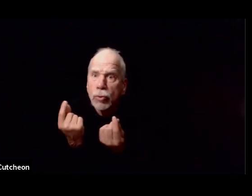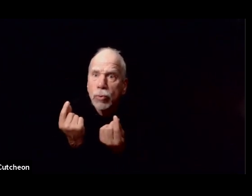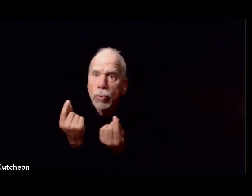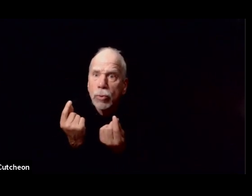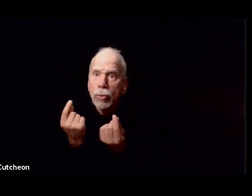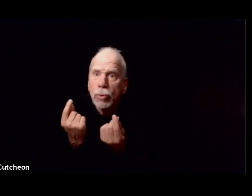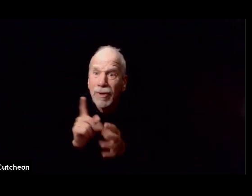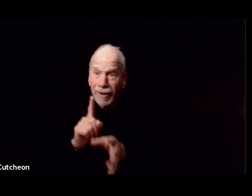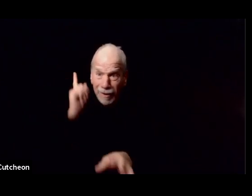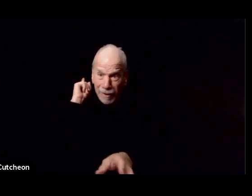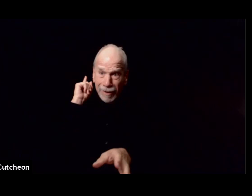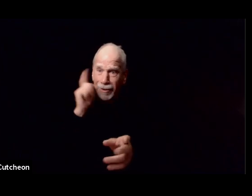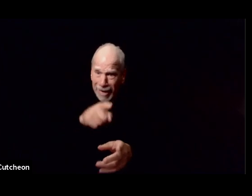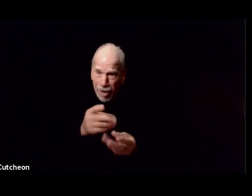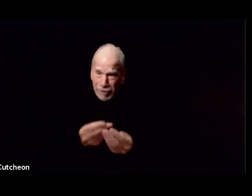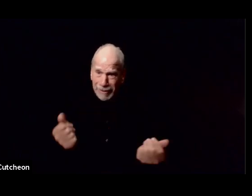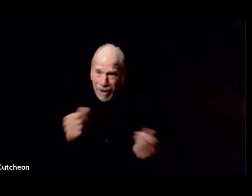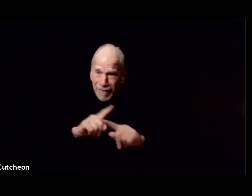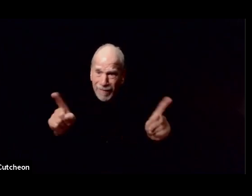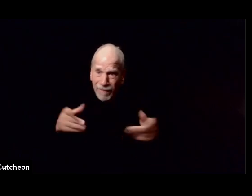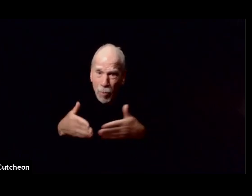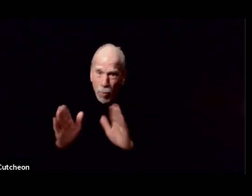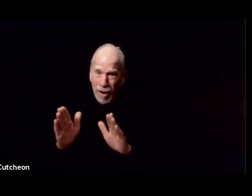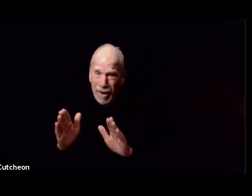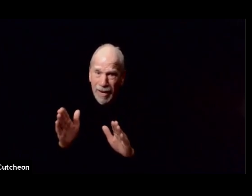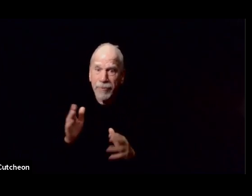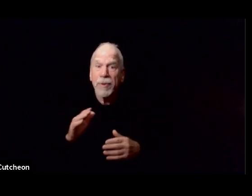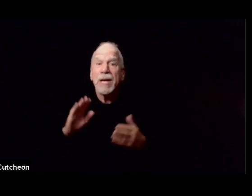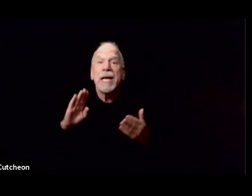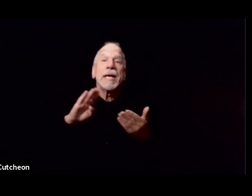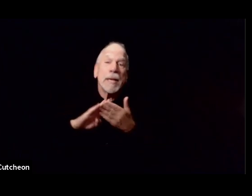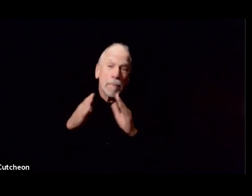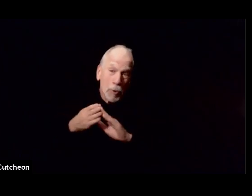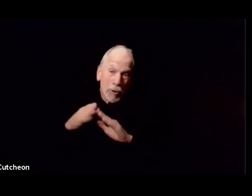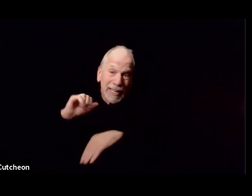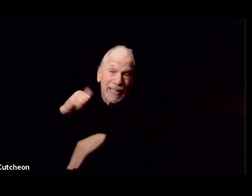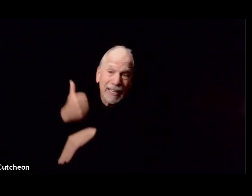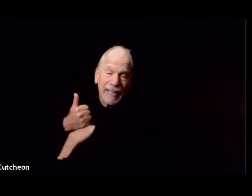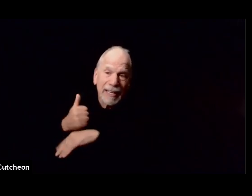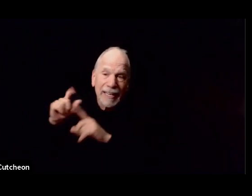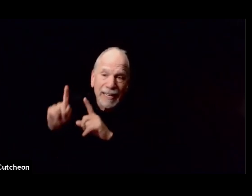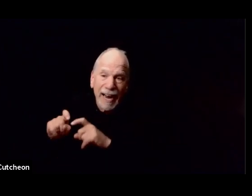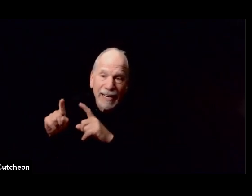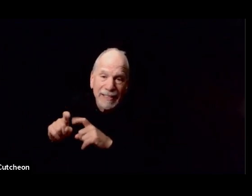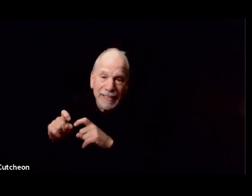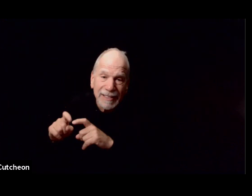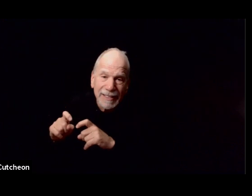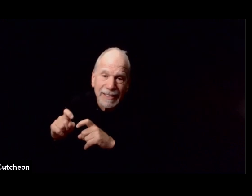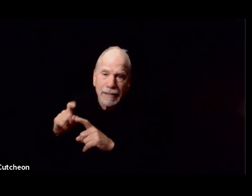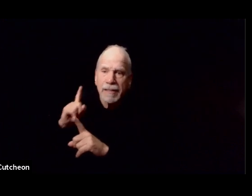that we've done in certain specific communities around certain circumstances whether there